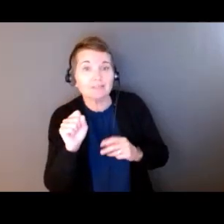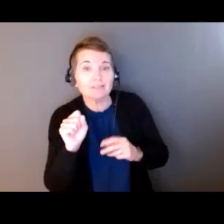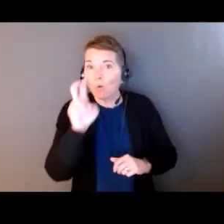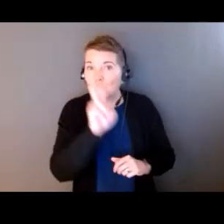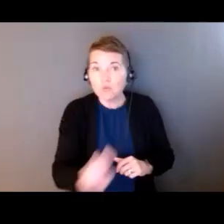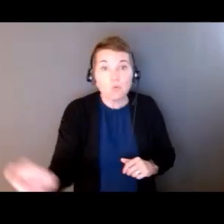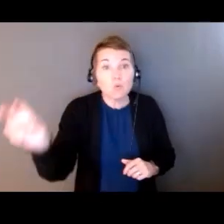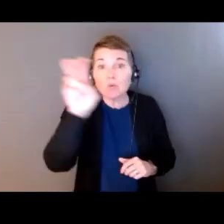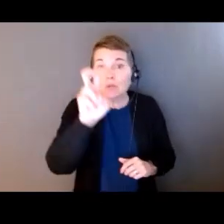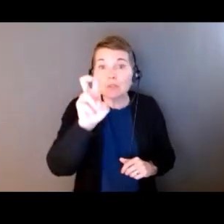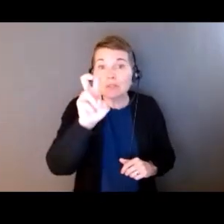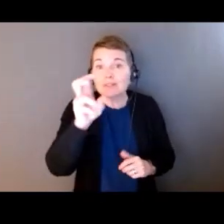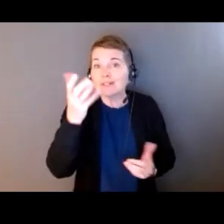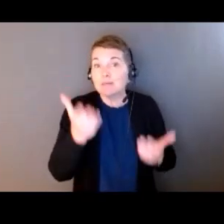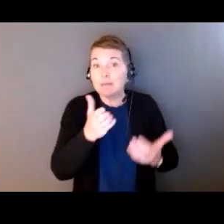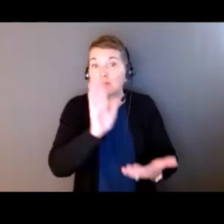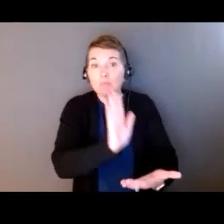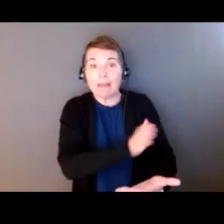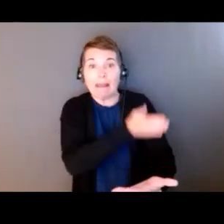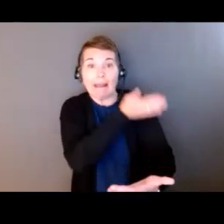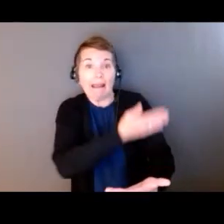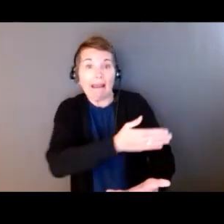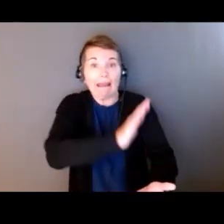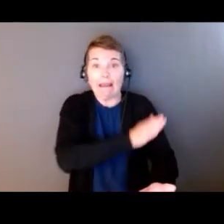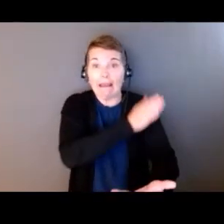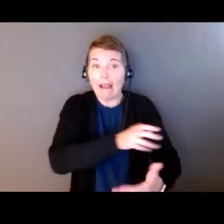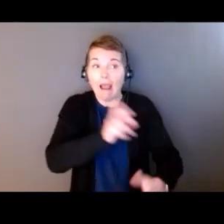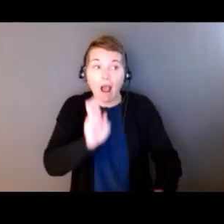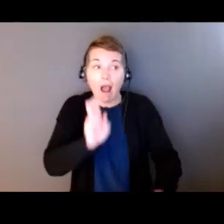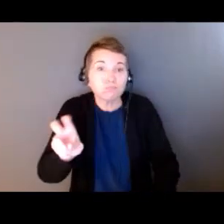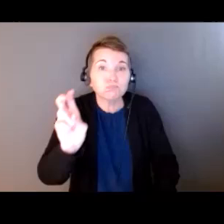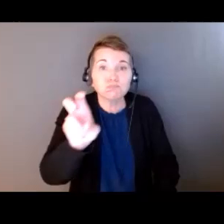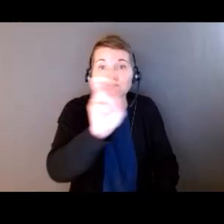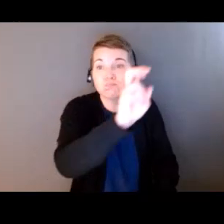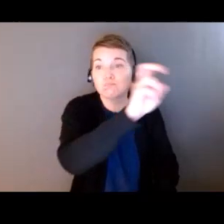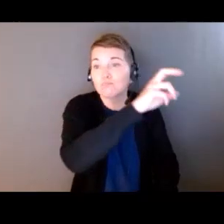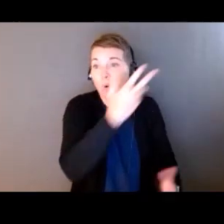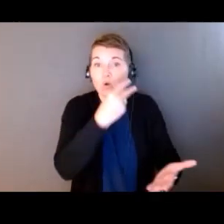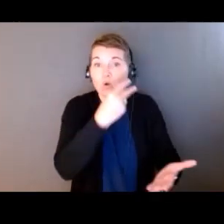a band on tour or a dance or theatre group touring a particular production.